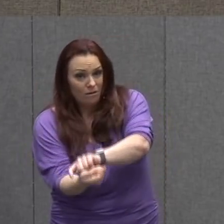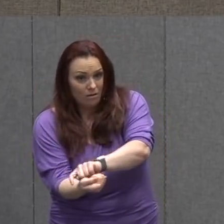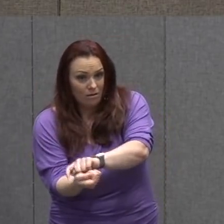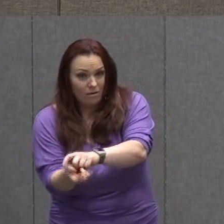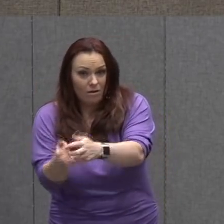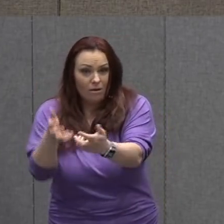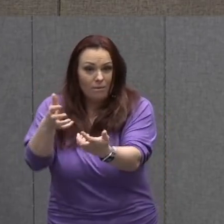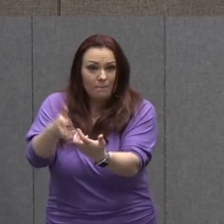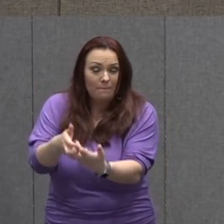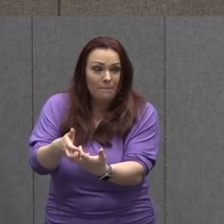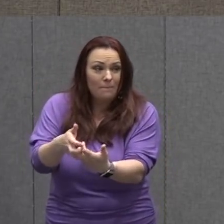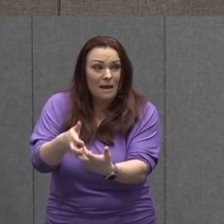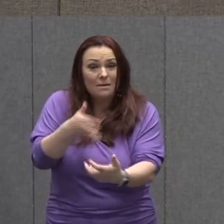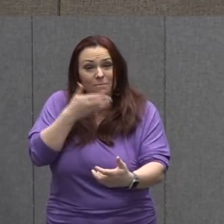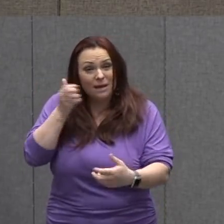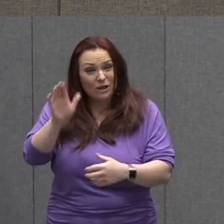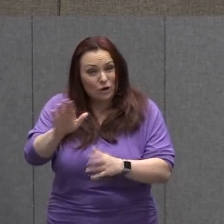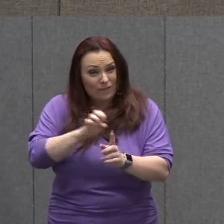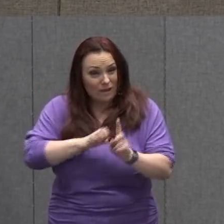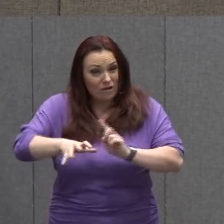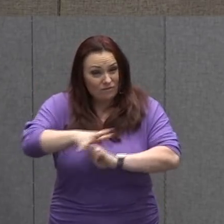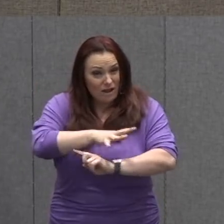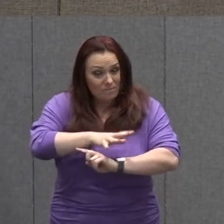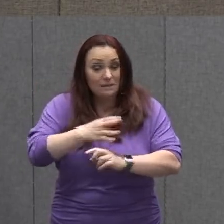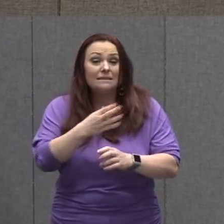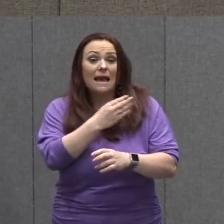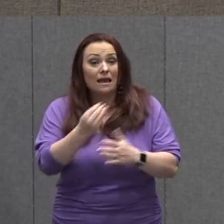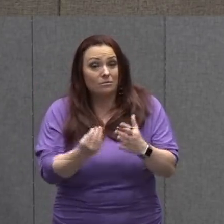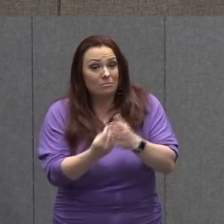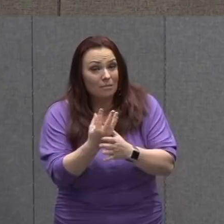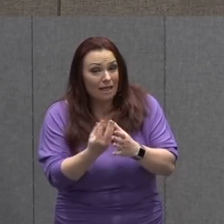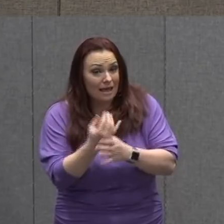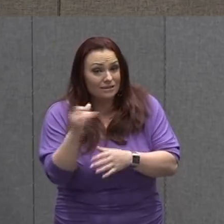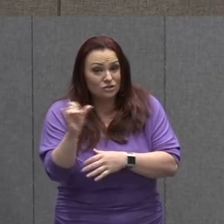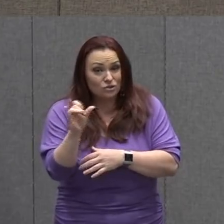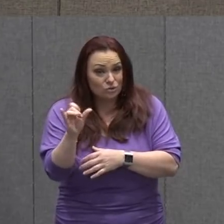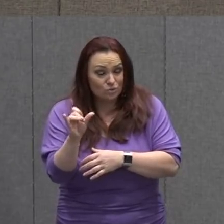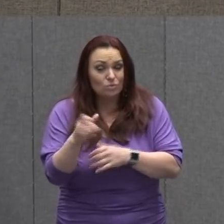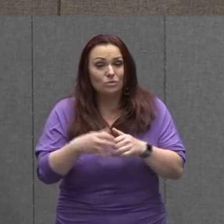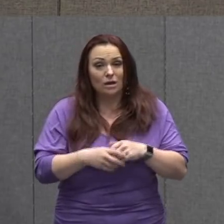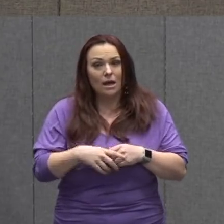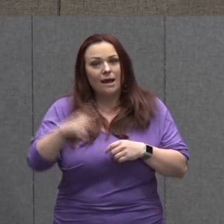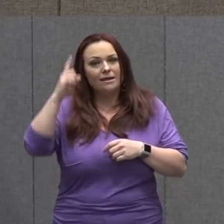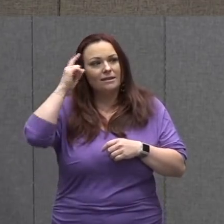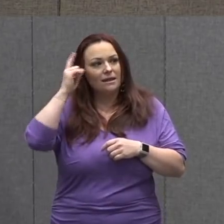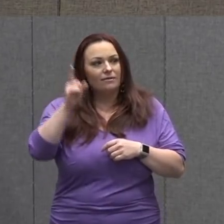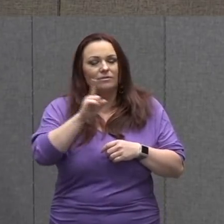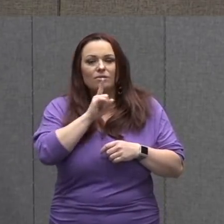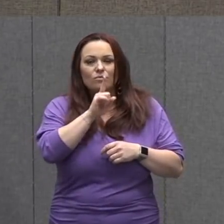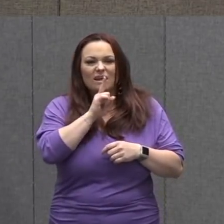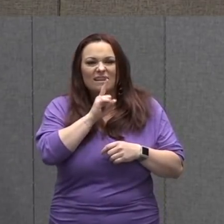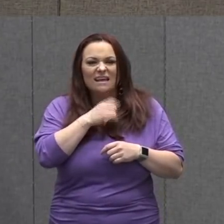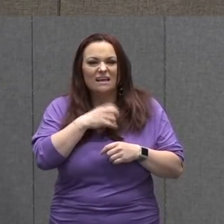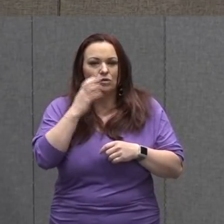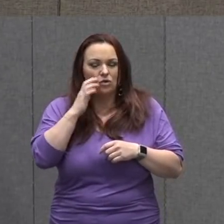Plants also have adaptations. I like to think of the really prickly cactus.